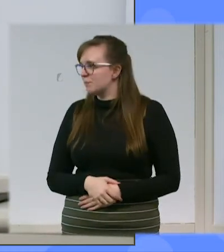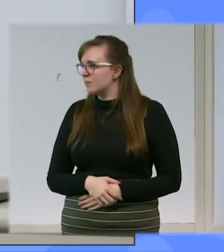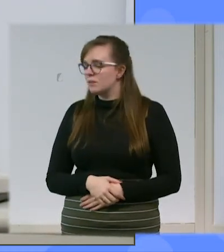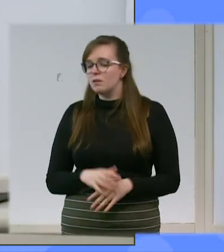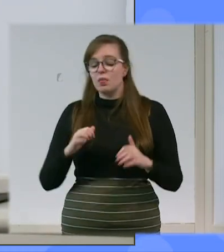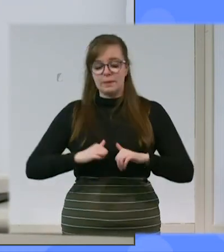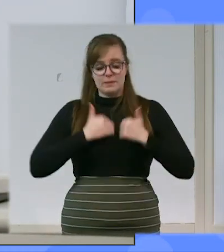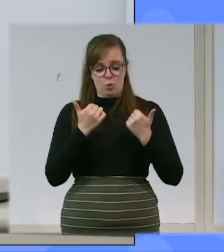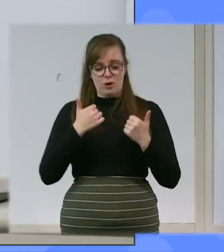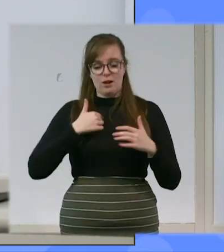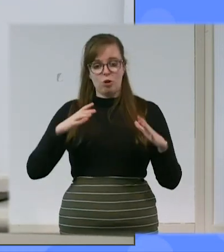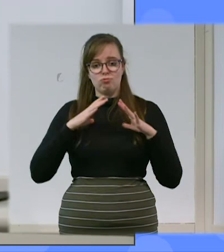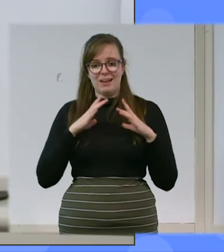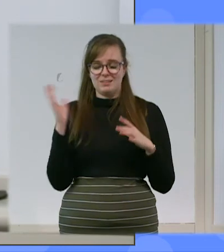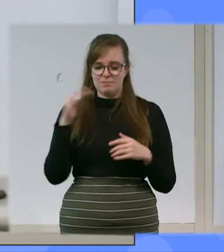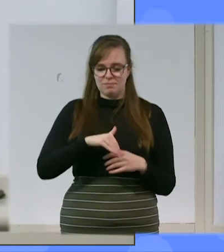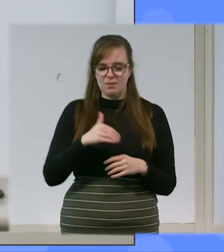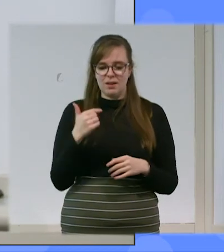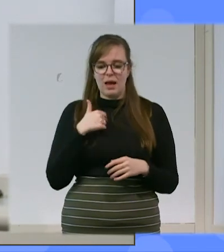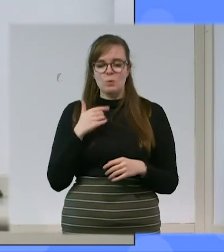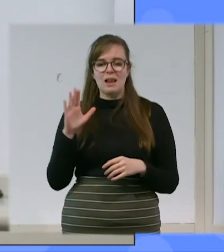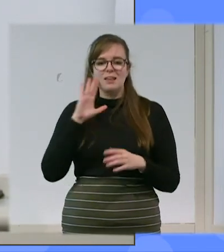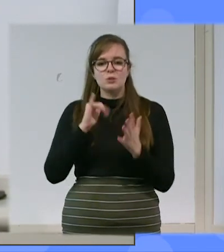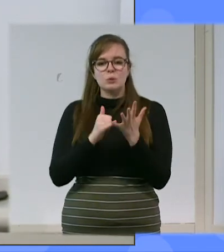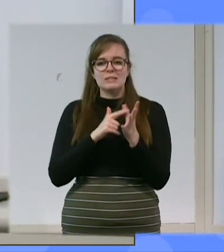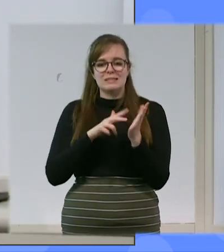come here I was listening to suffer Javed the Chancellor it's not something